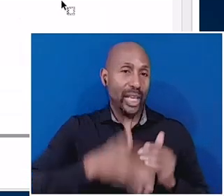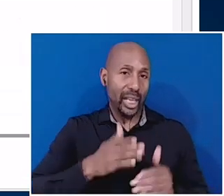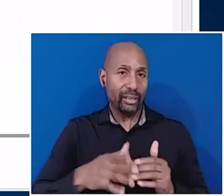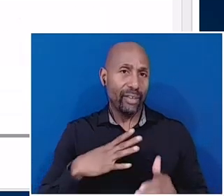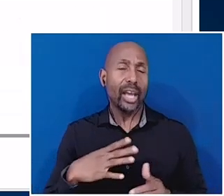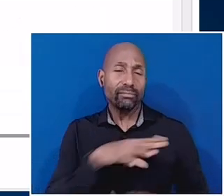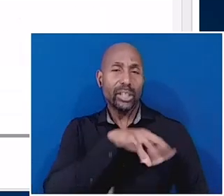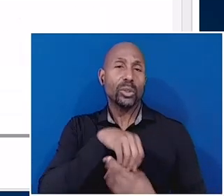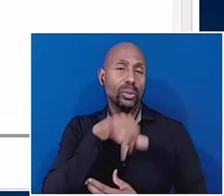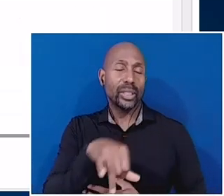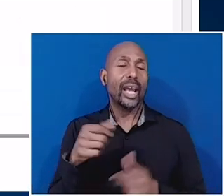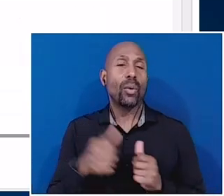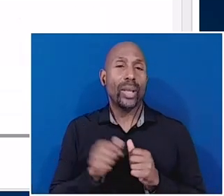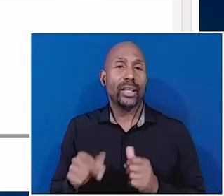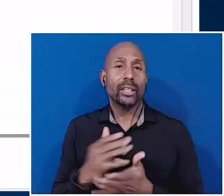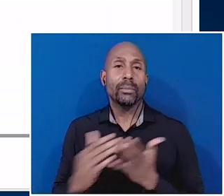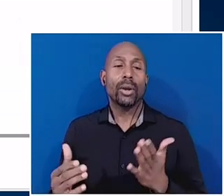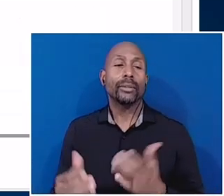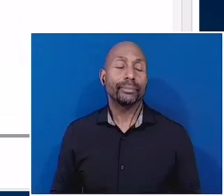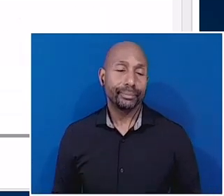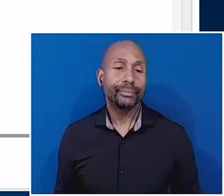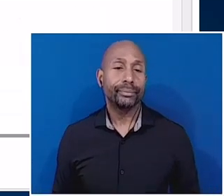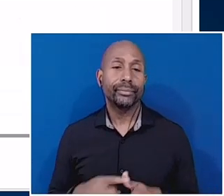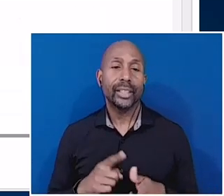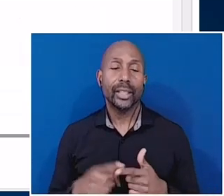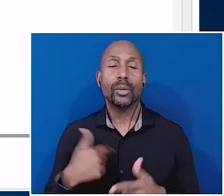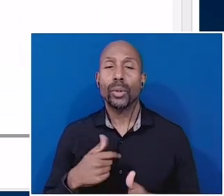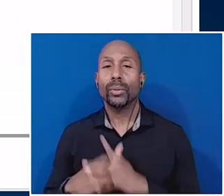into, 602.23 next.